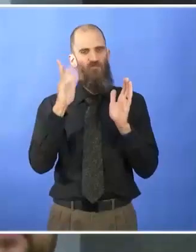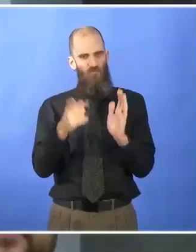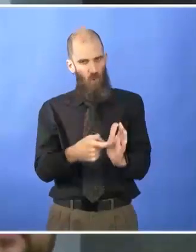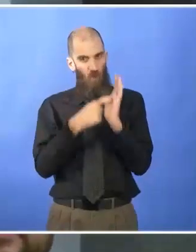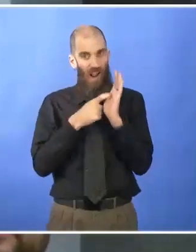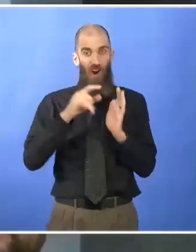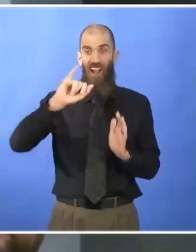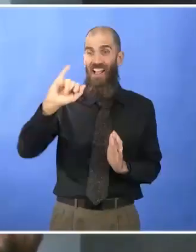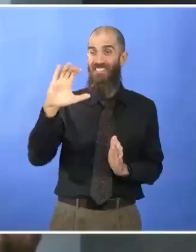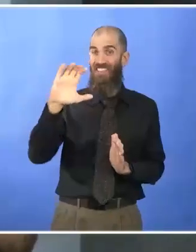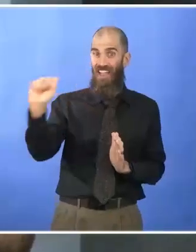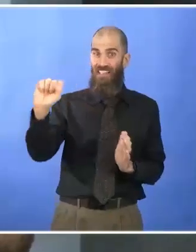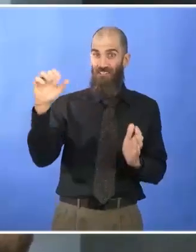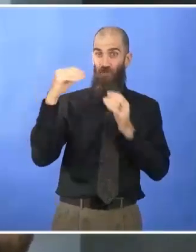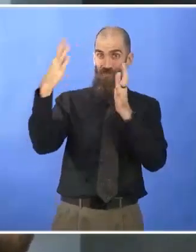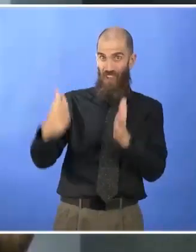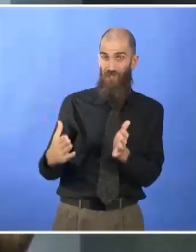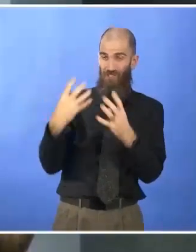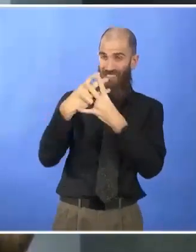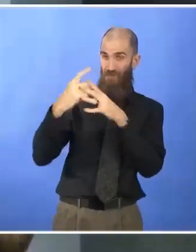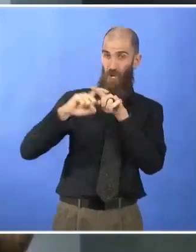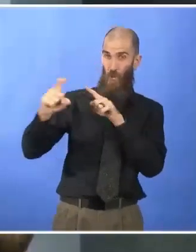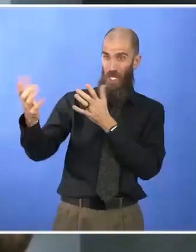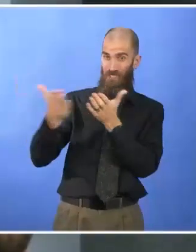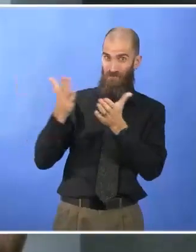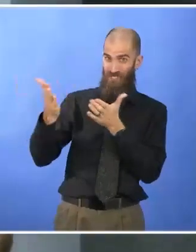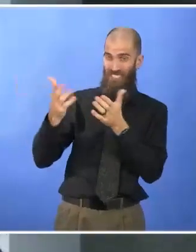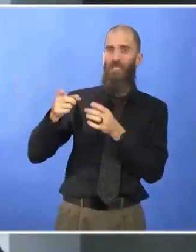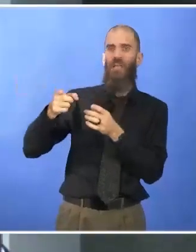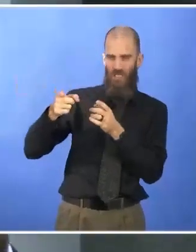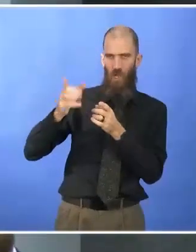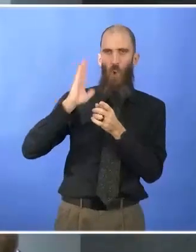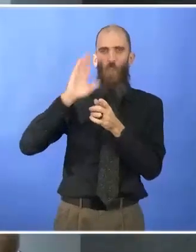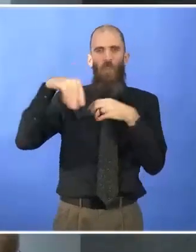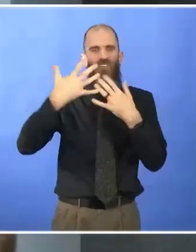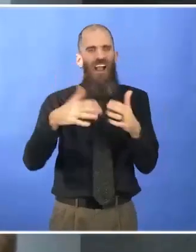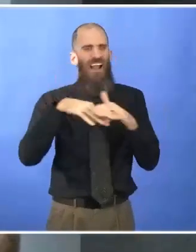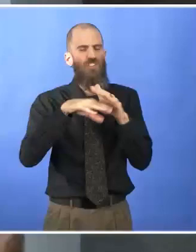ACCESS TO ALL RELAY SERVICES